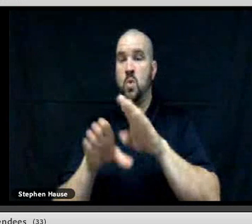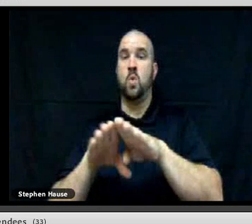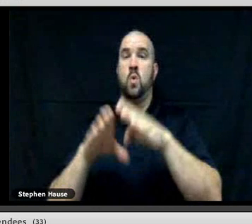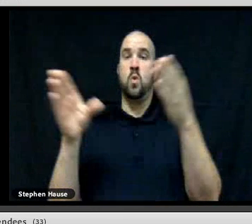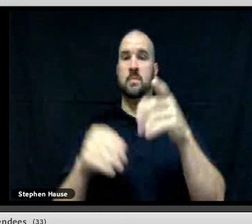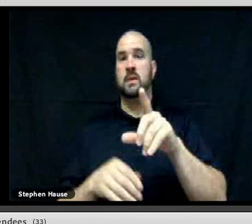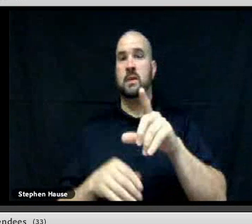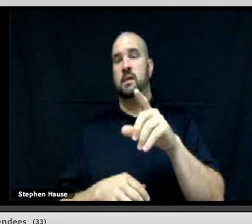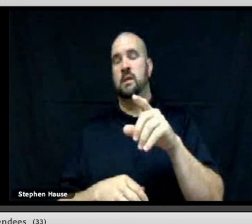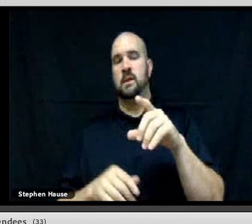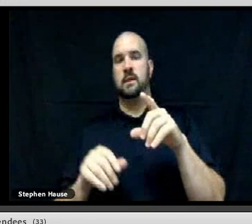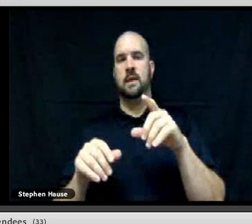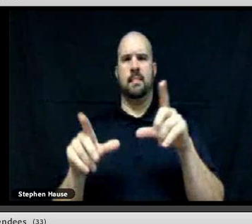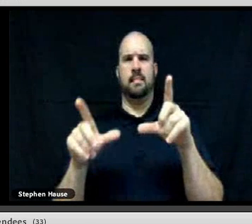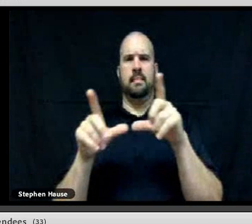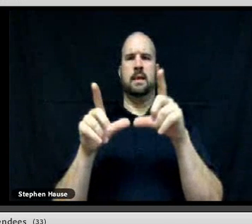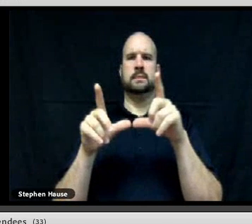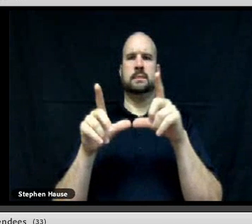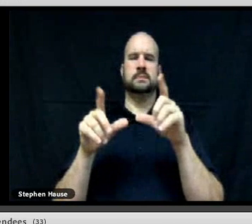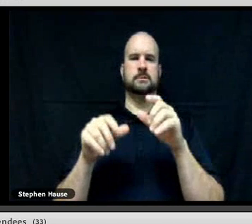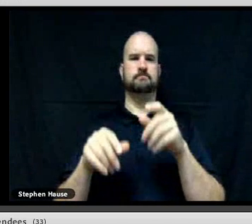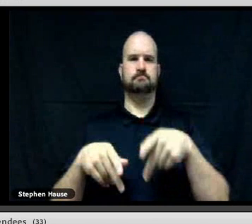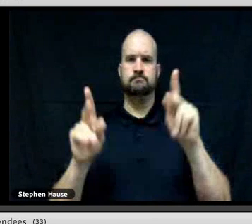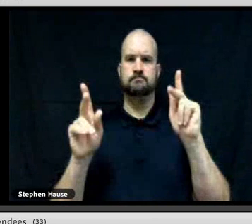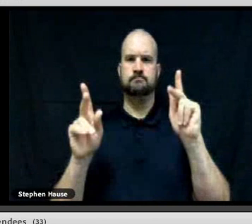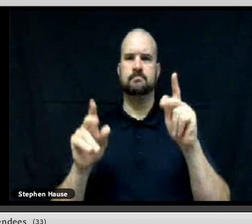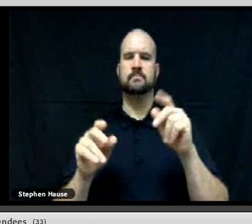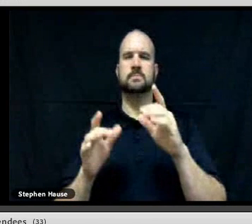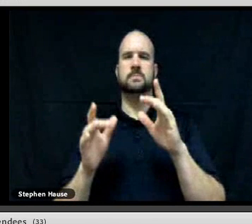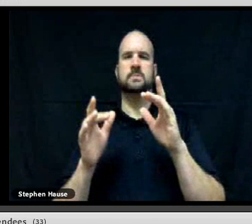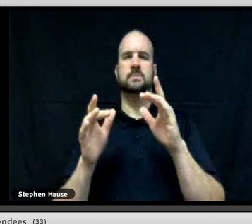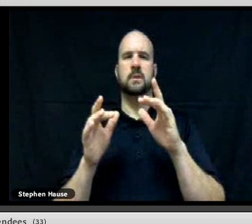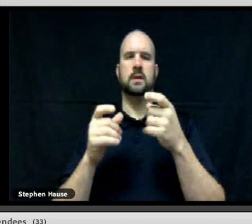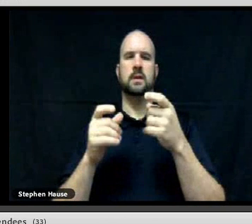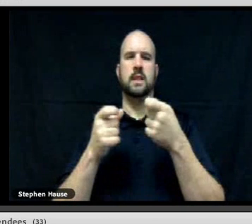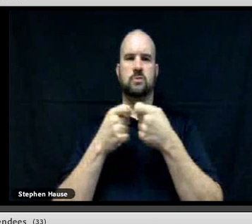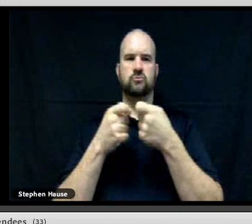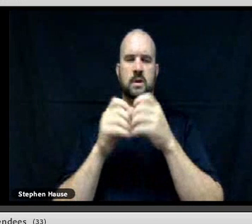So, um, that one, you can view on the DPLA website.